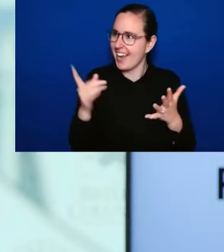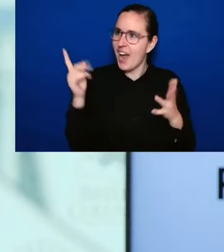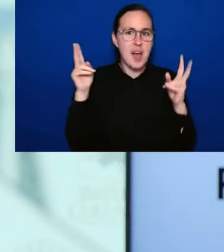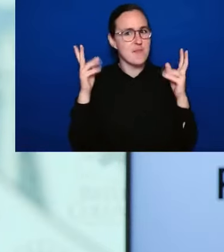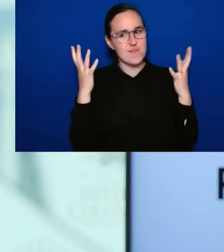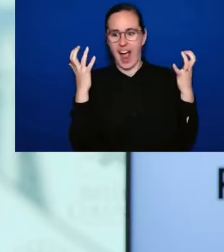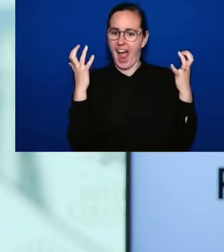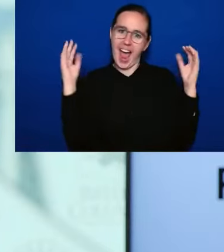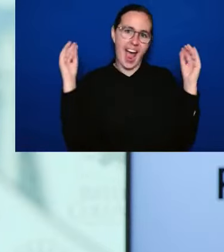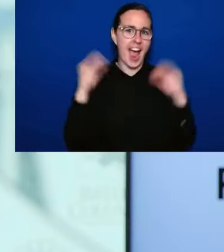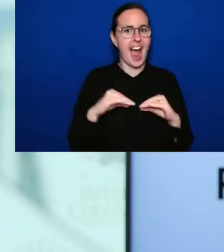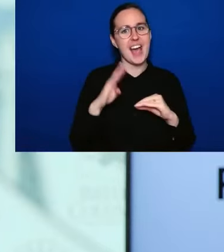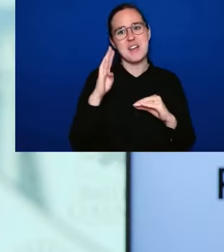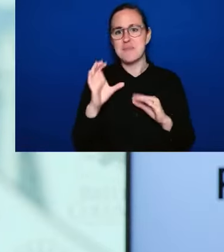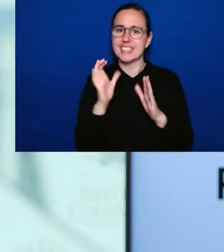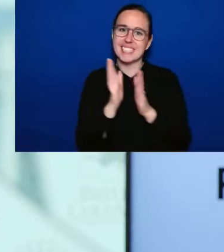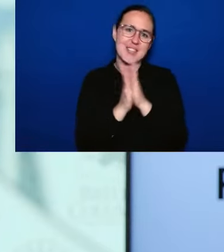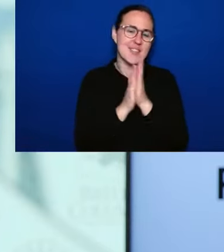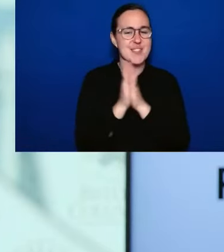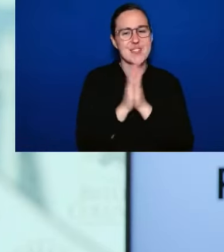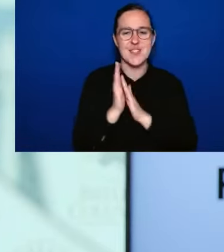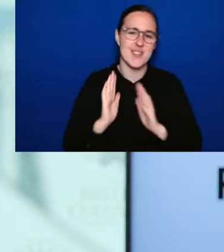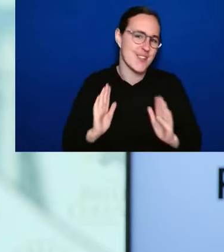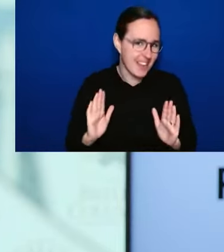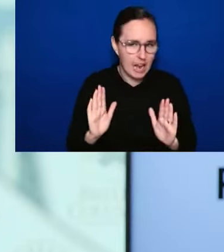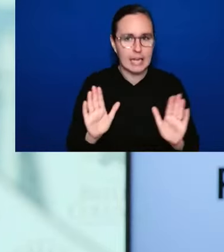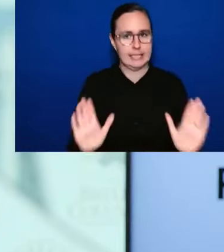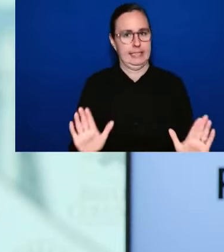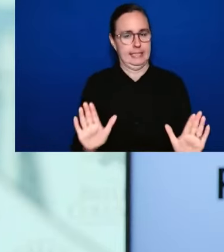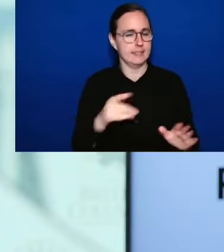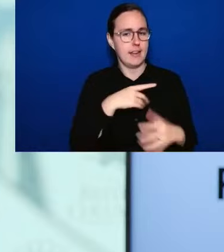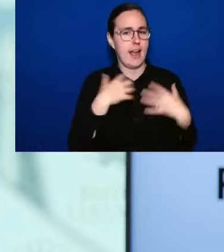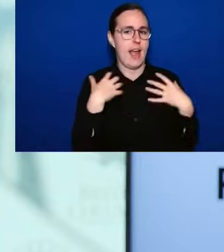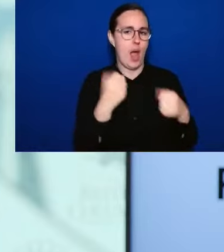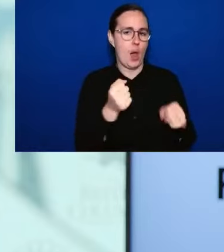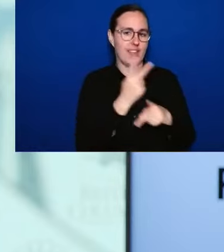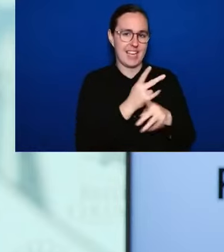the chances are. Do you have a